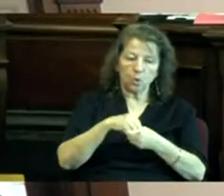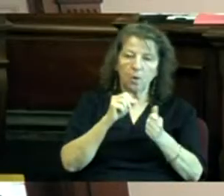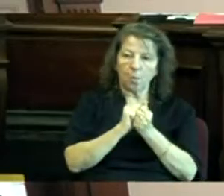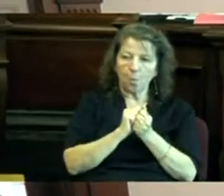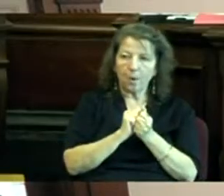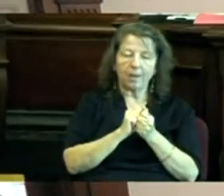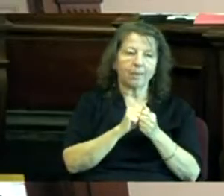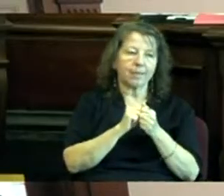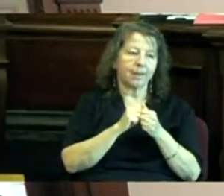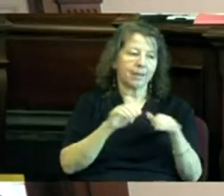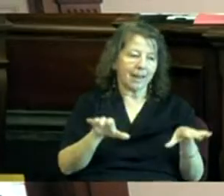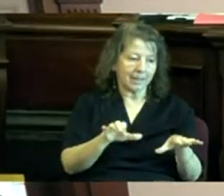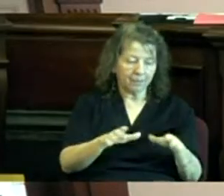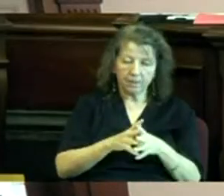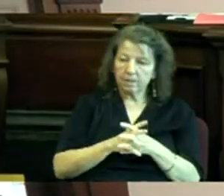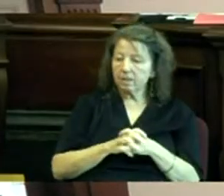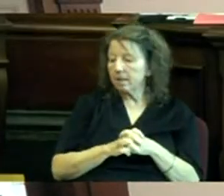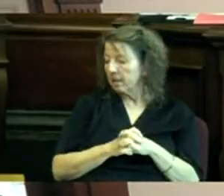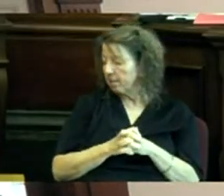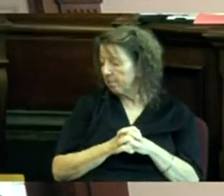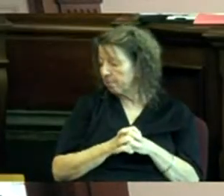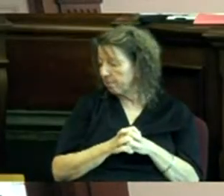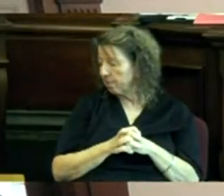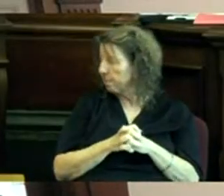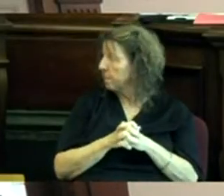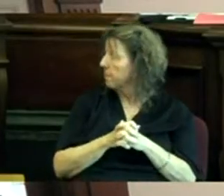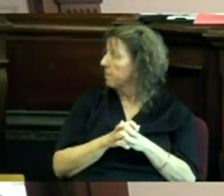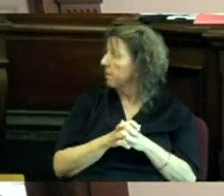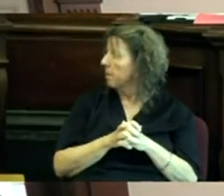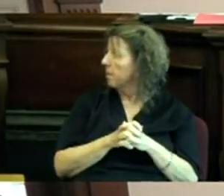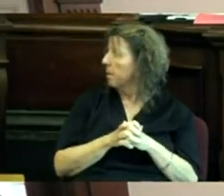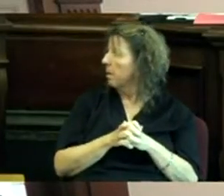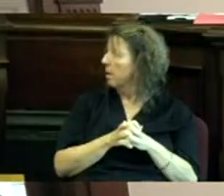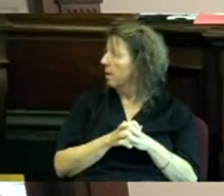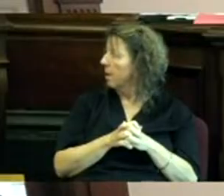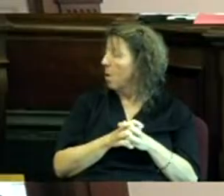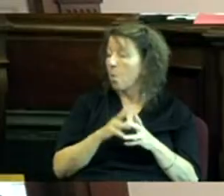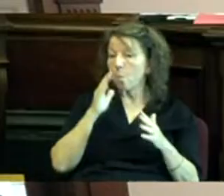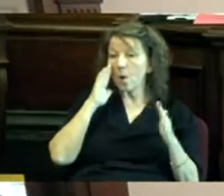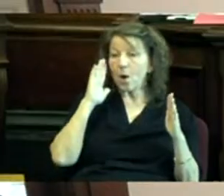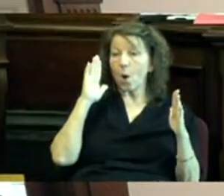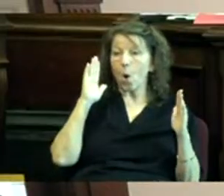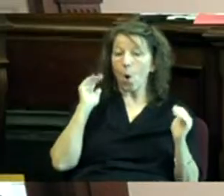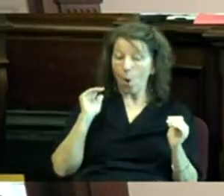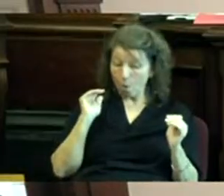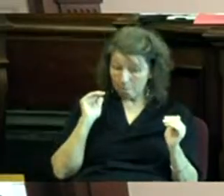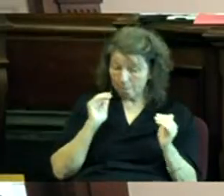are going to play. So play is